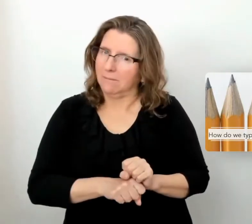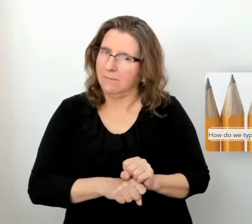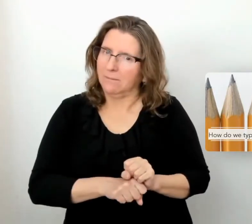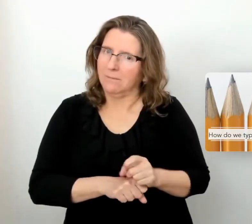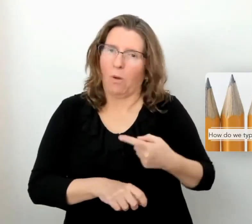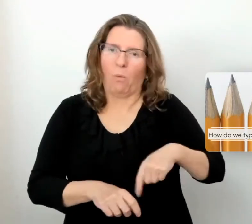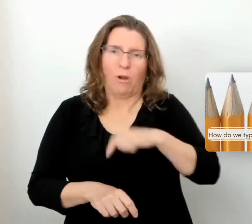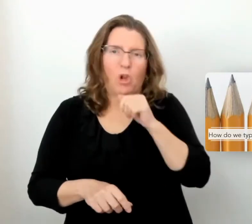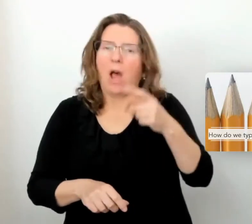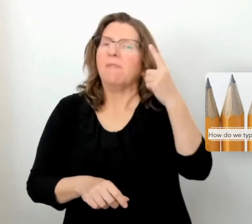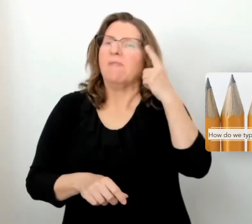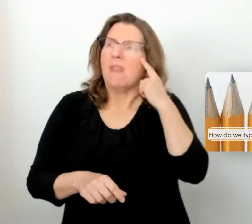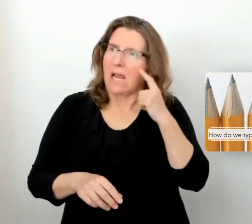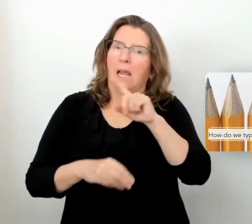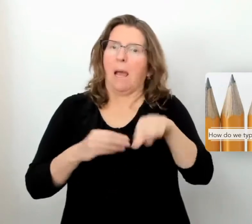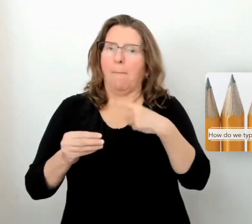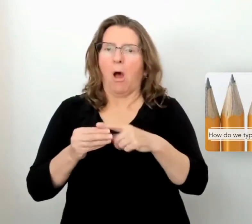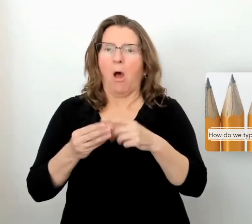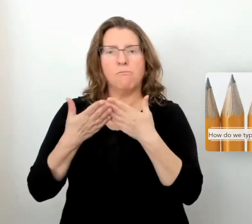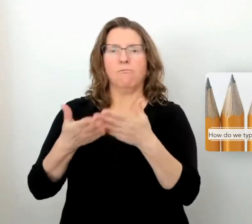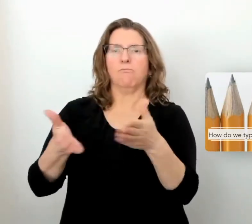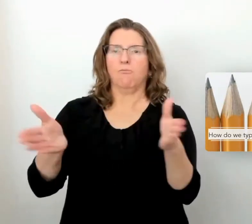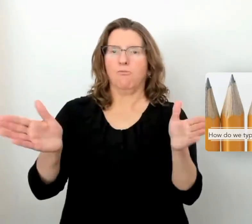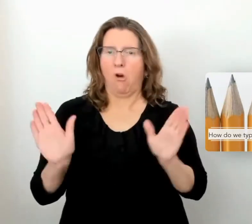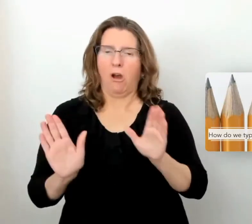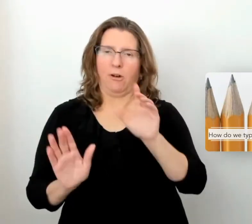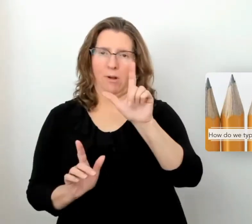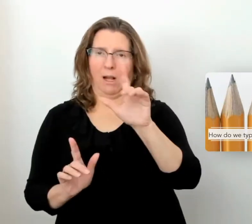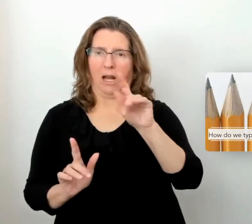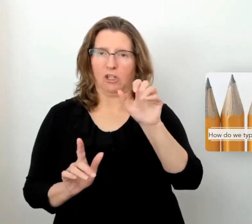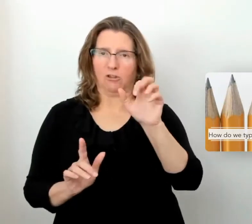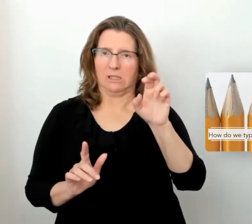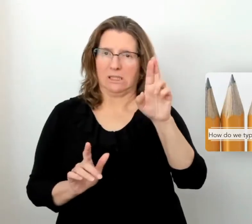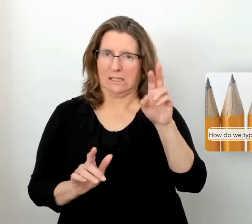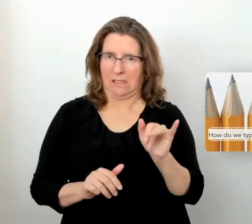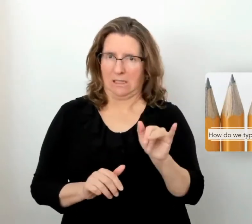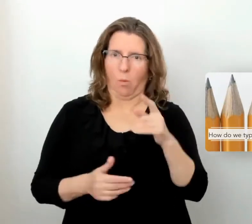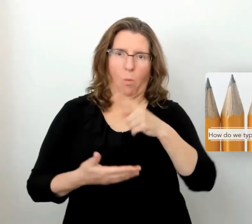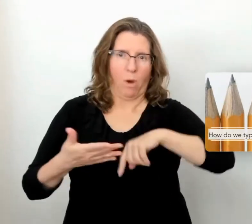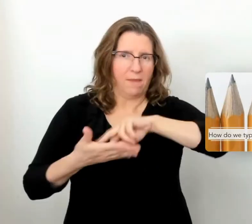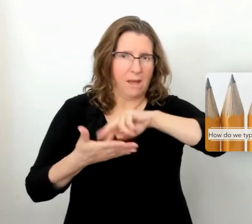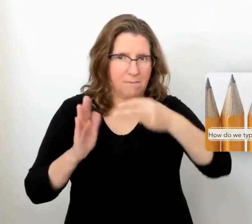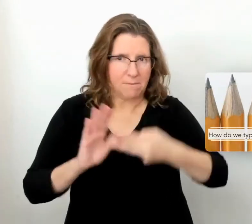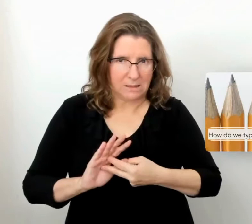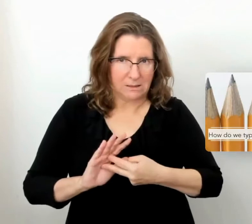Those products are easy to produce. Old habits! We are not thinking about the broader meaning of literacy.